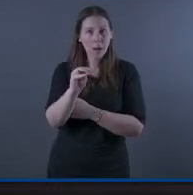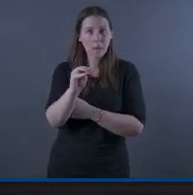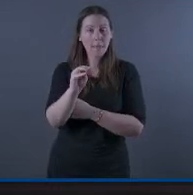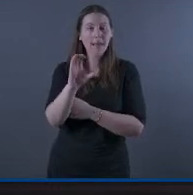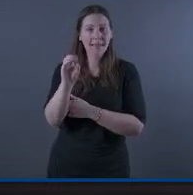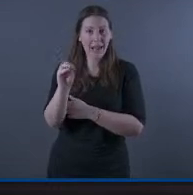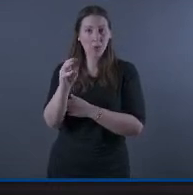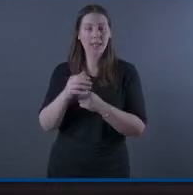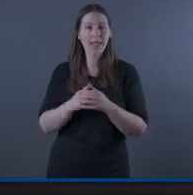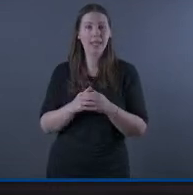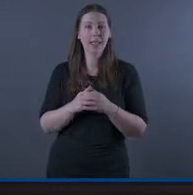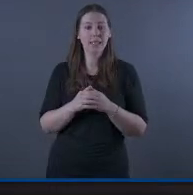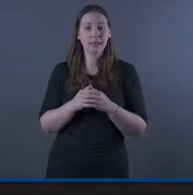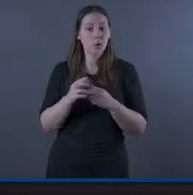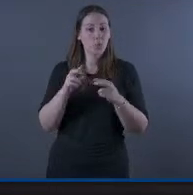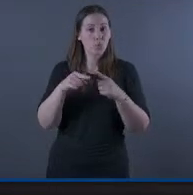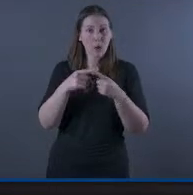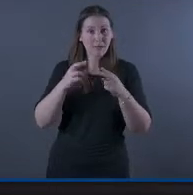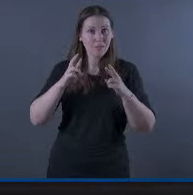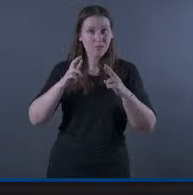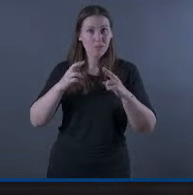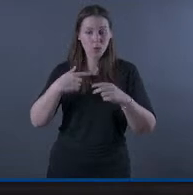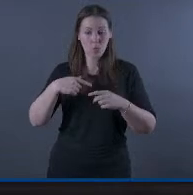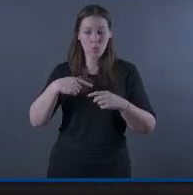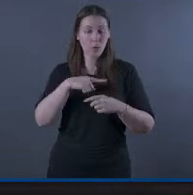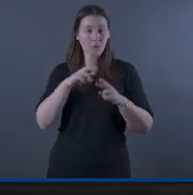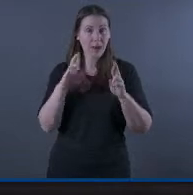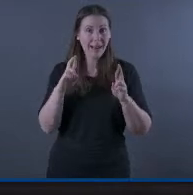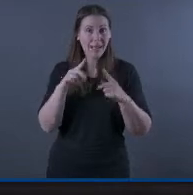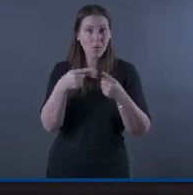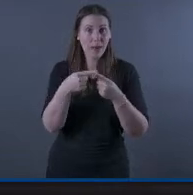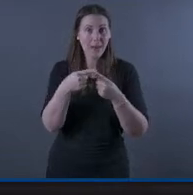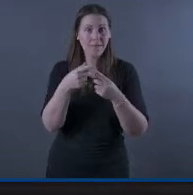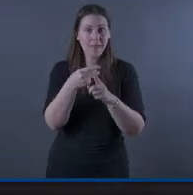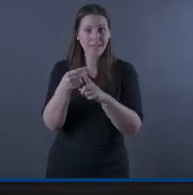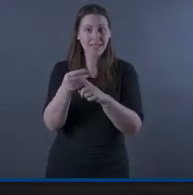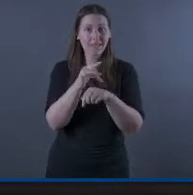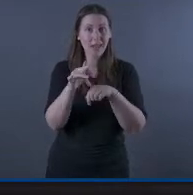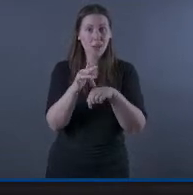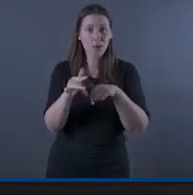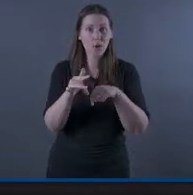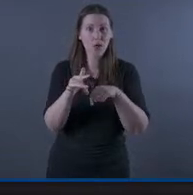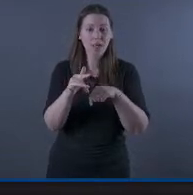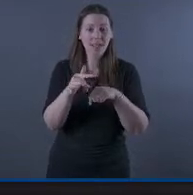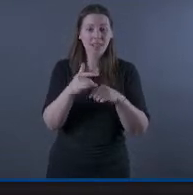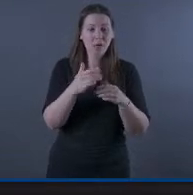and it's encouraging and frustrating at the same time but we will get there and we, and it shouldn't be too much longer.